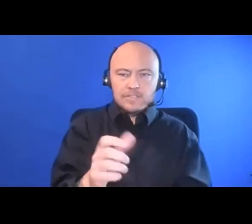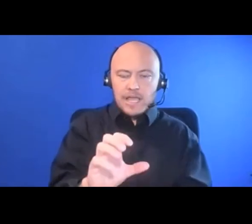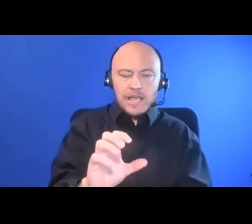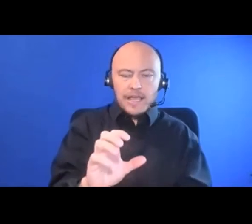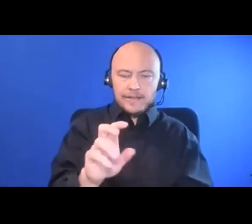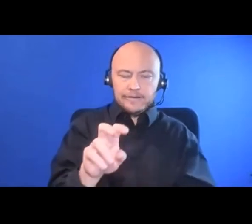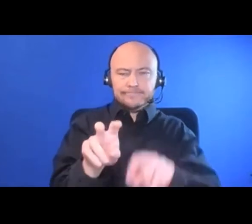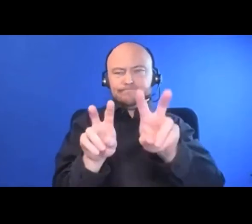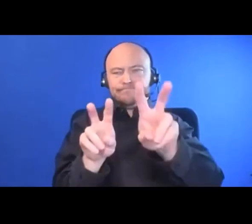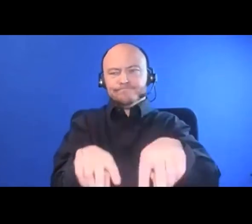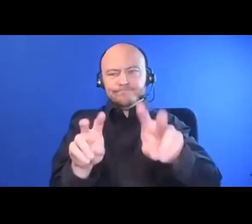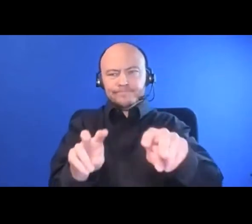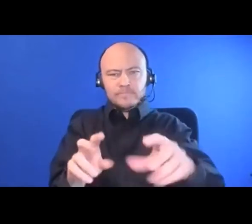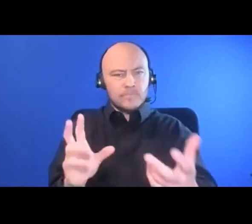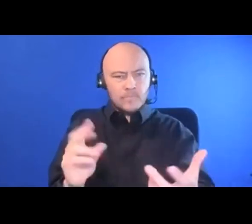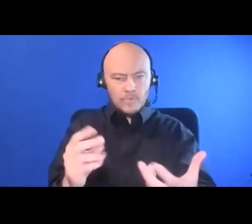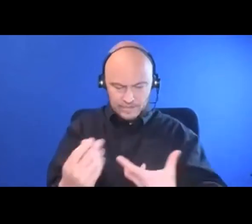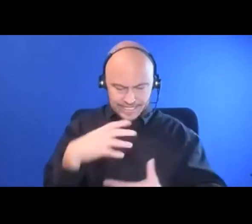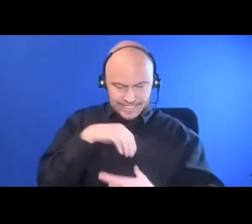it's just stigma that comes from internalize shame.